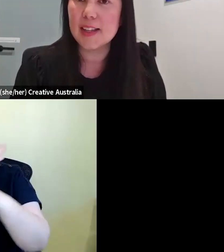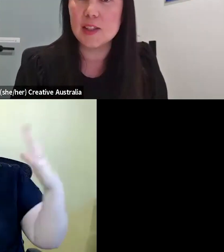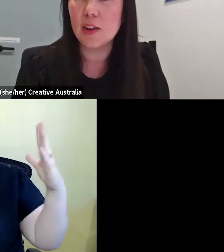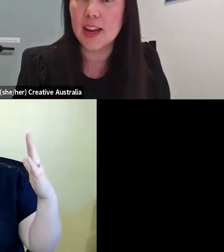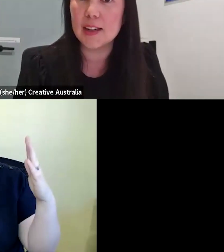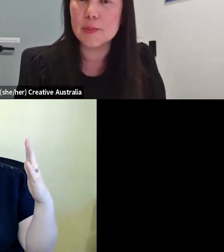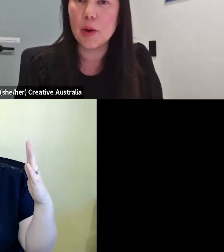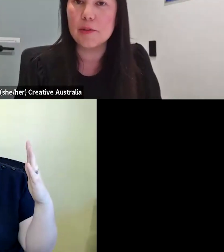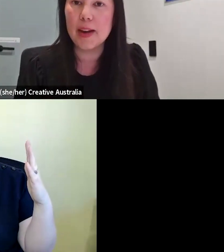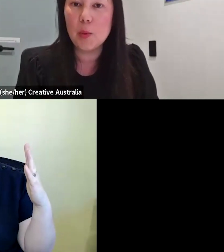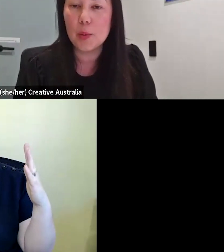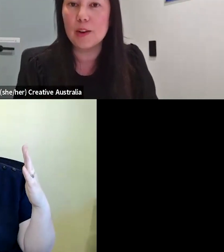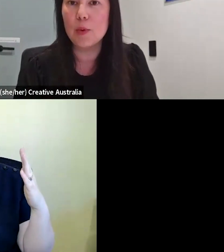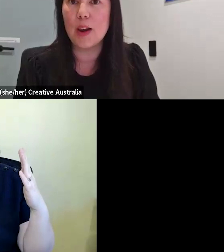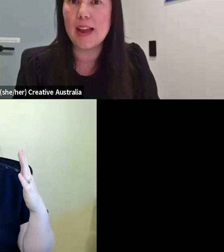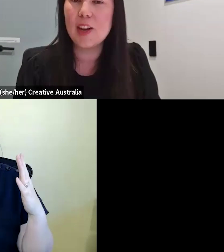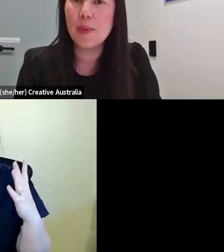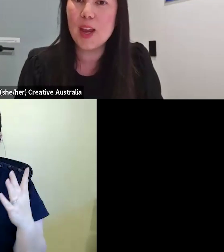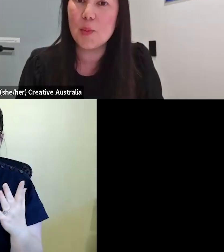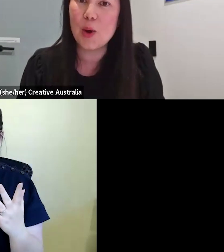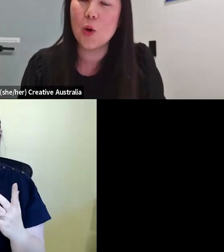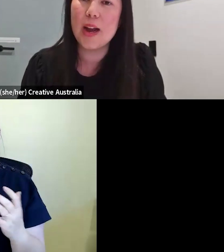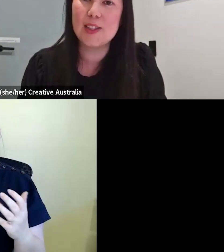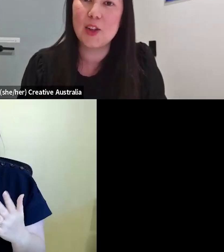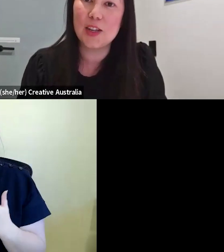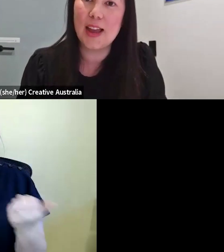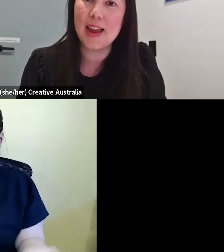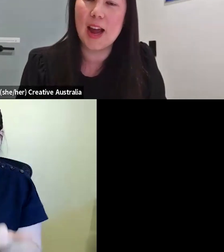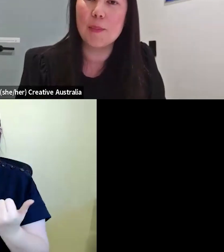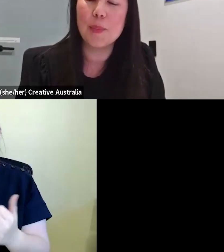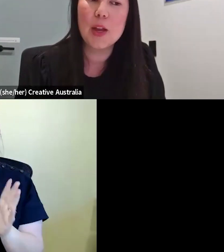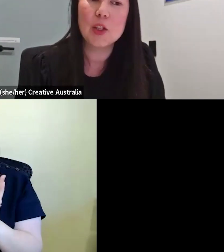there is not an endless pot of money. We would like there to be, and we are always searching and